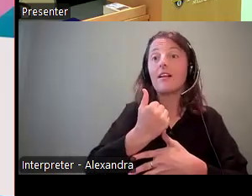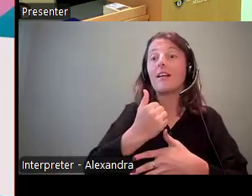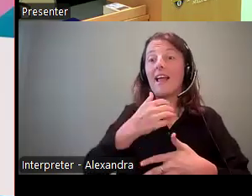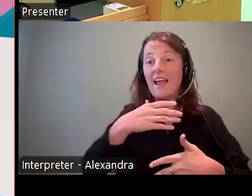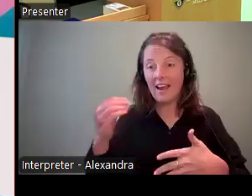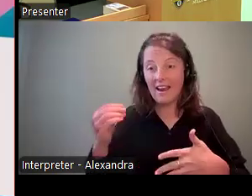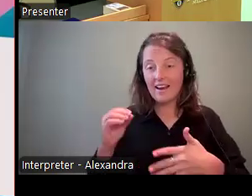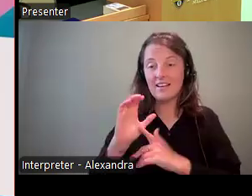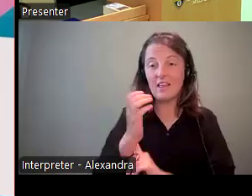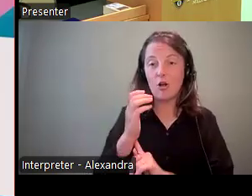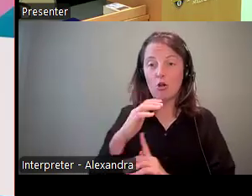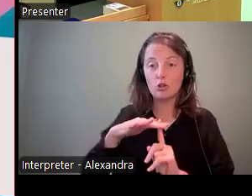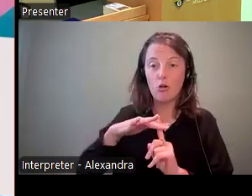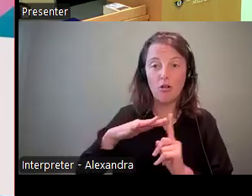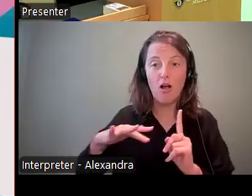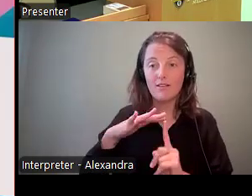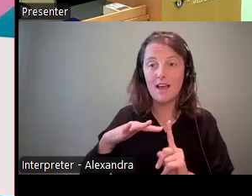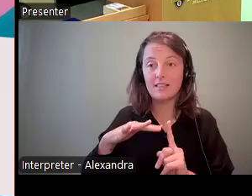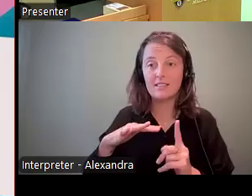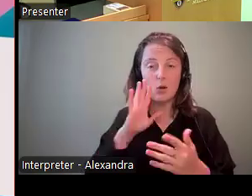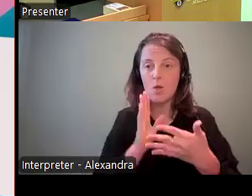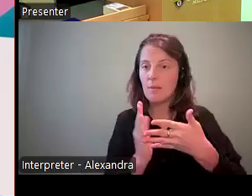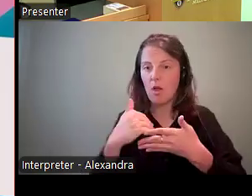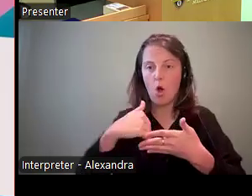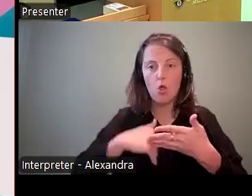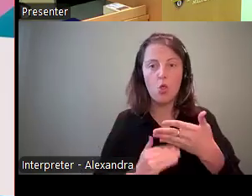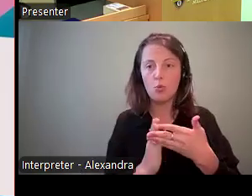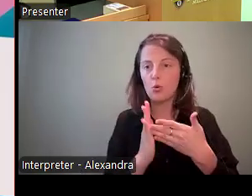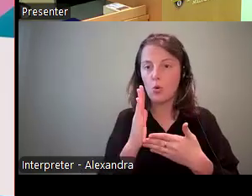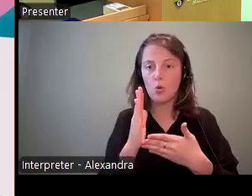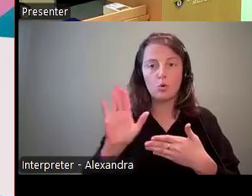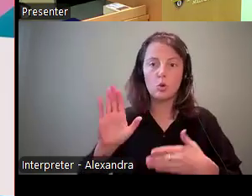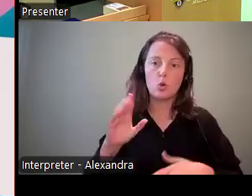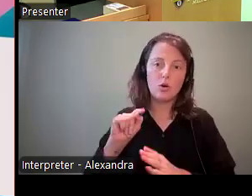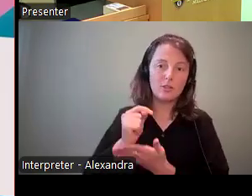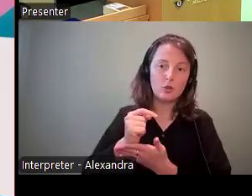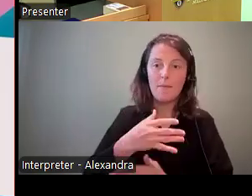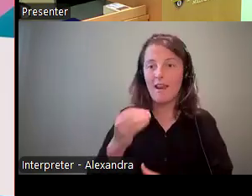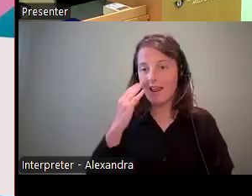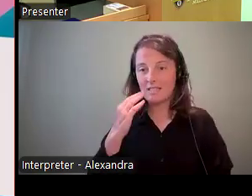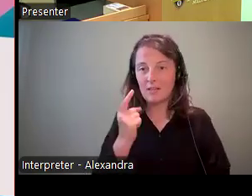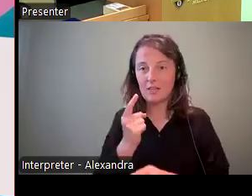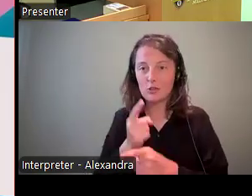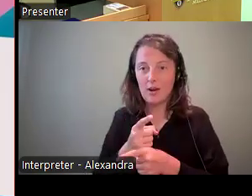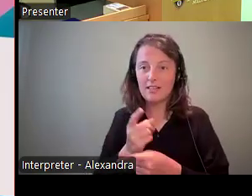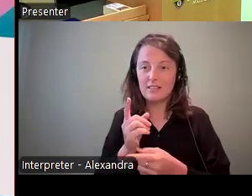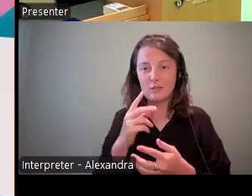context uh you in all through your treatment and your experience. So it's it's interwoven. I like